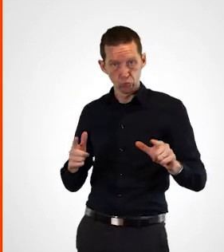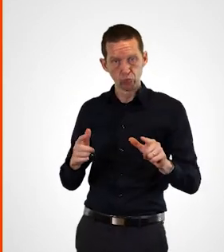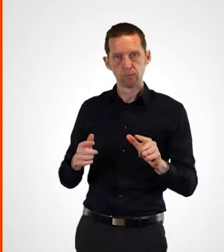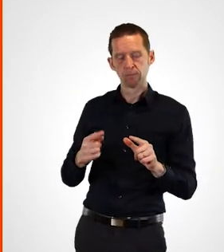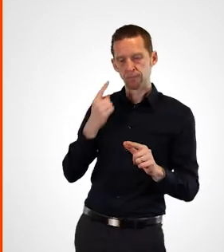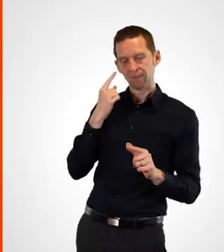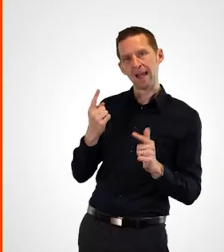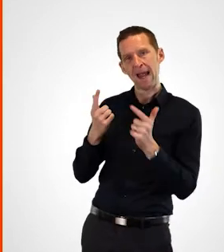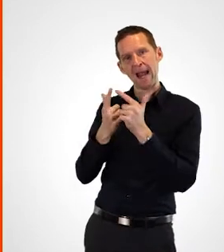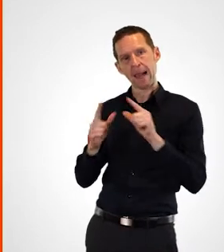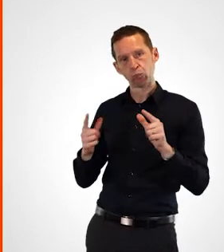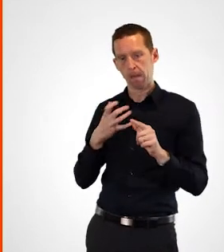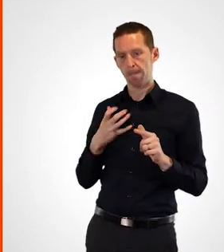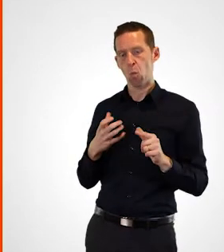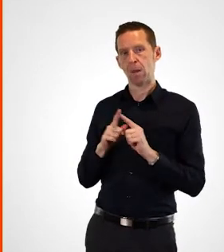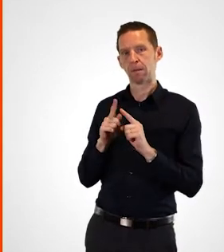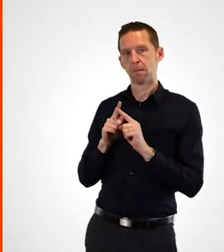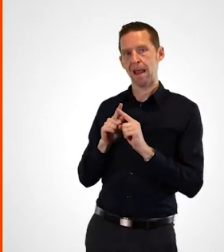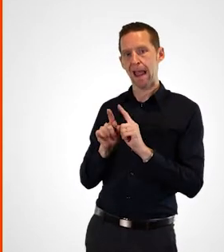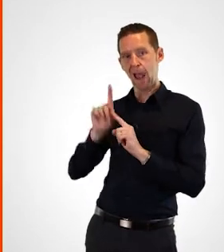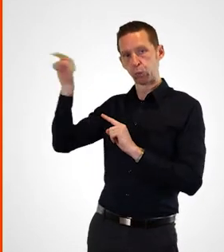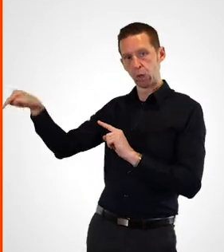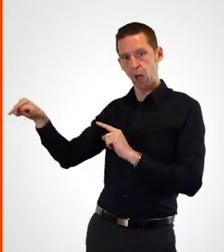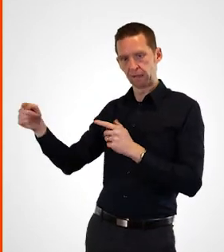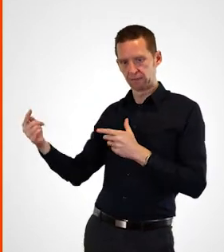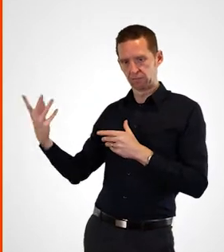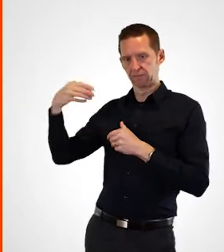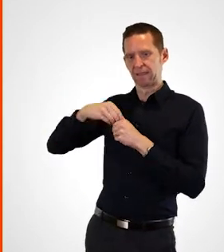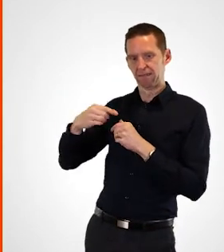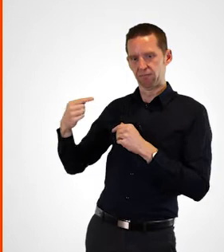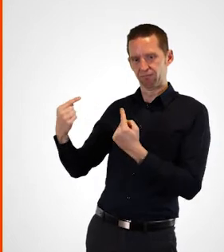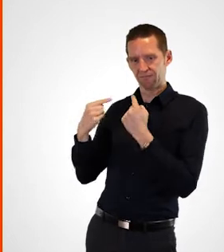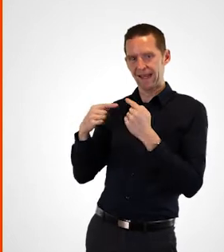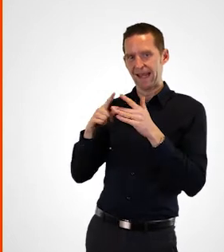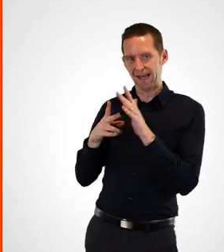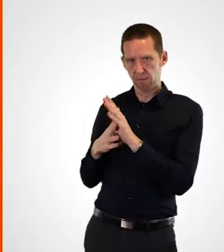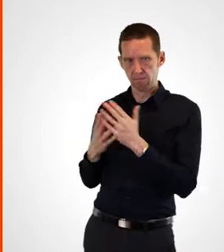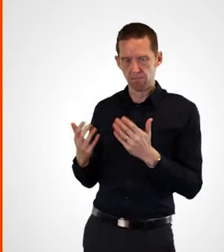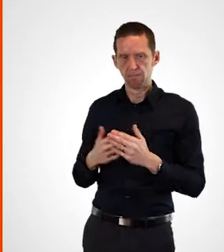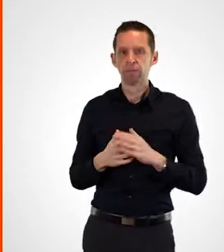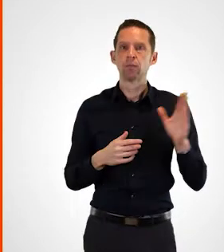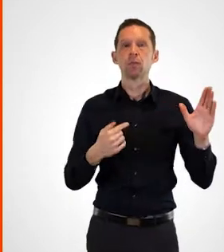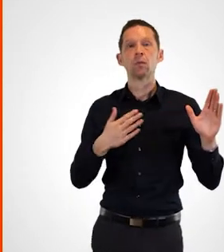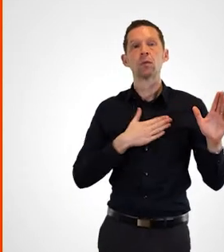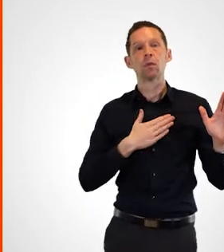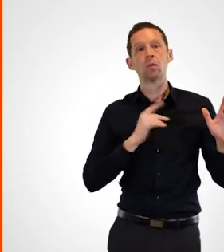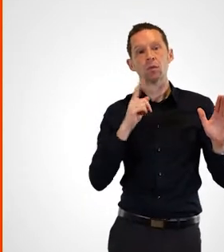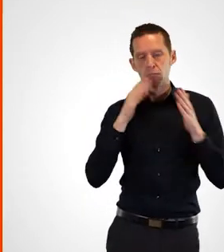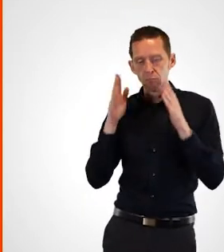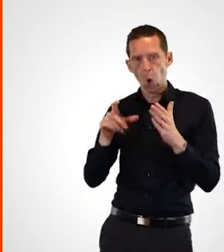is a little bit more the outside in in some sense, those meaningful interactions. And I was someone who has focused a lot more on code